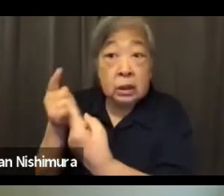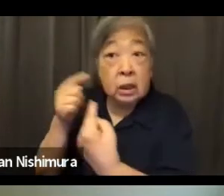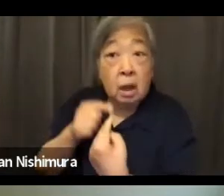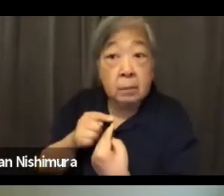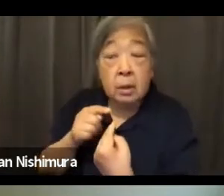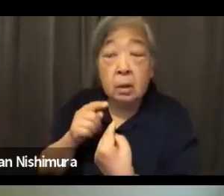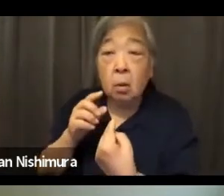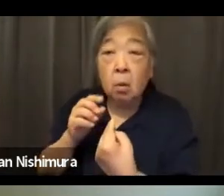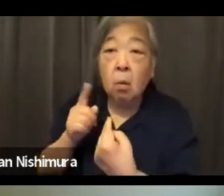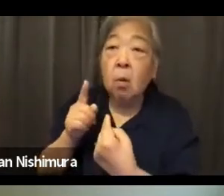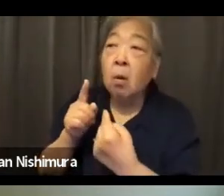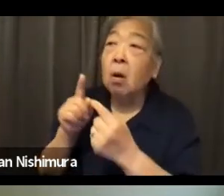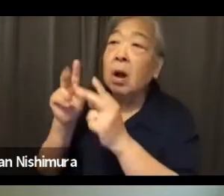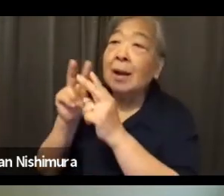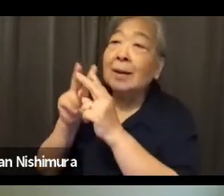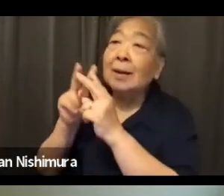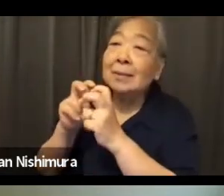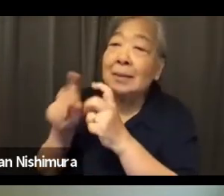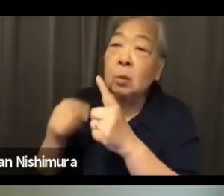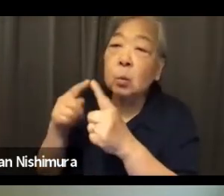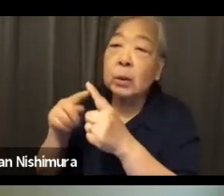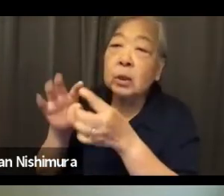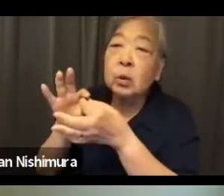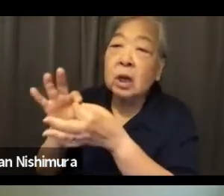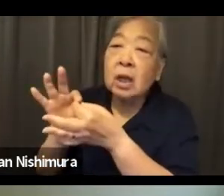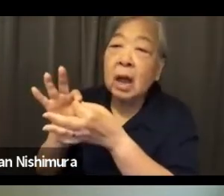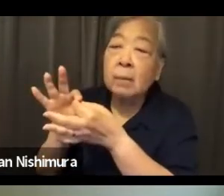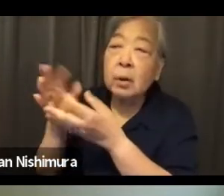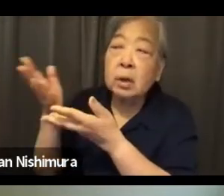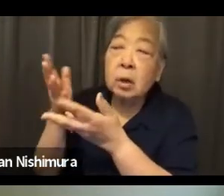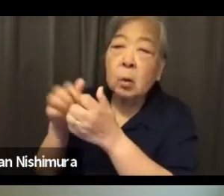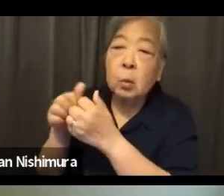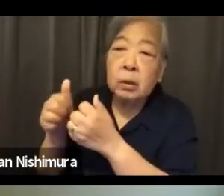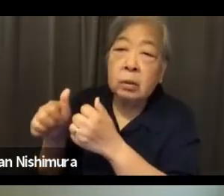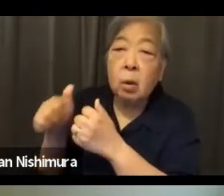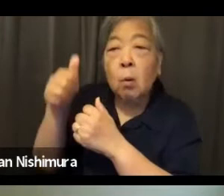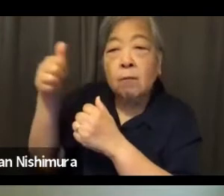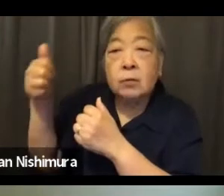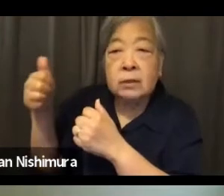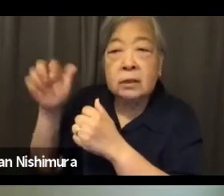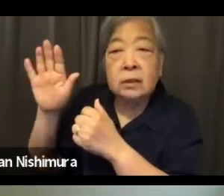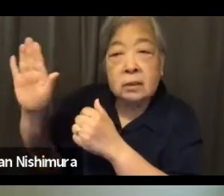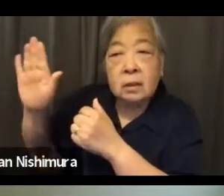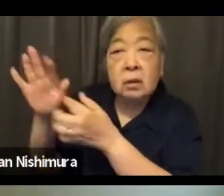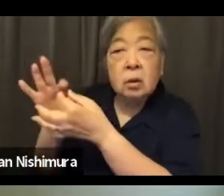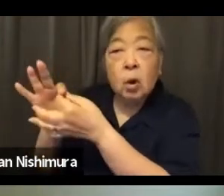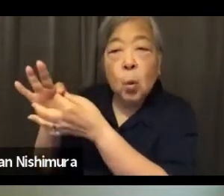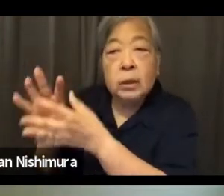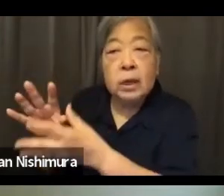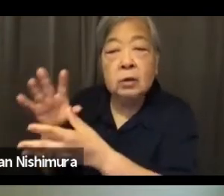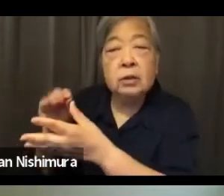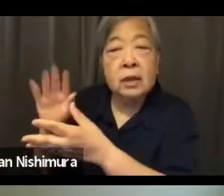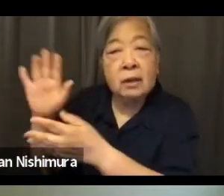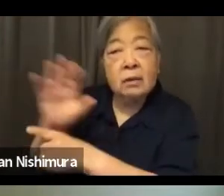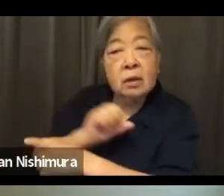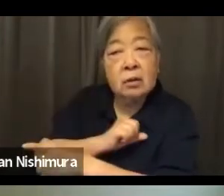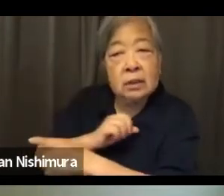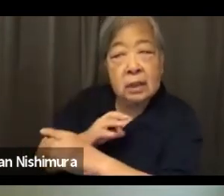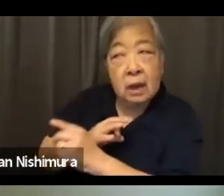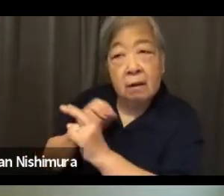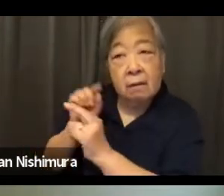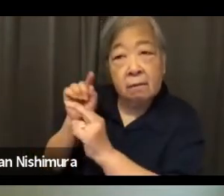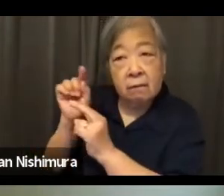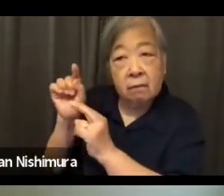capacity as you collaborate with Overseas Coordinators and staff about: Is this going